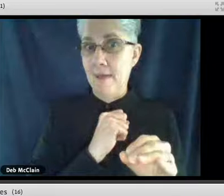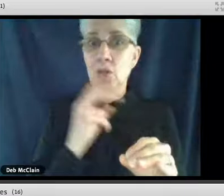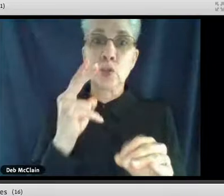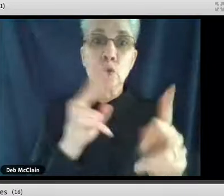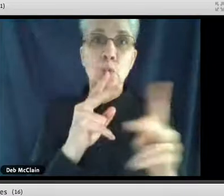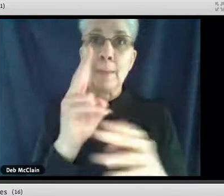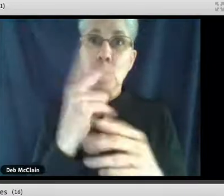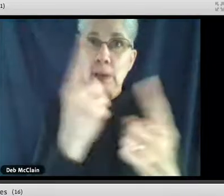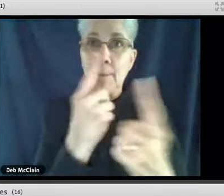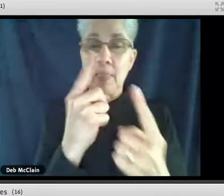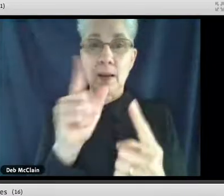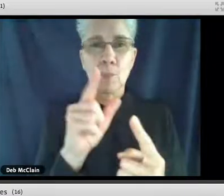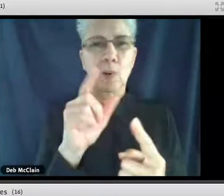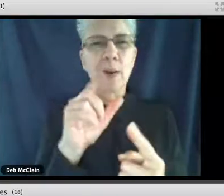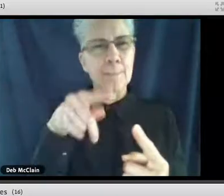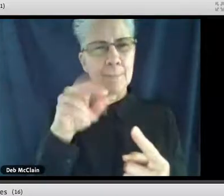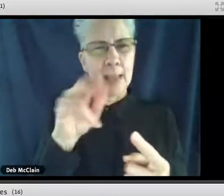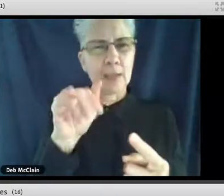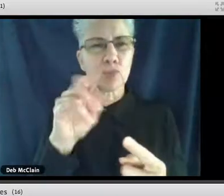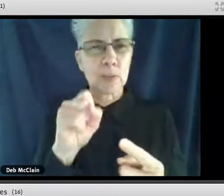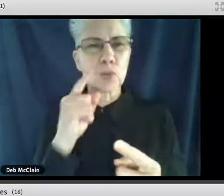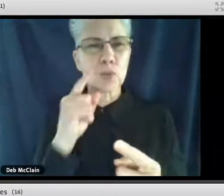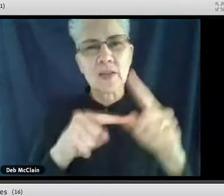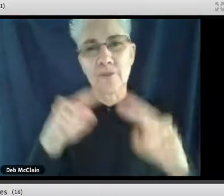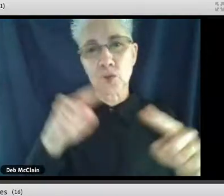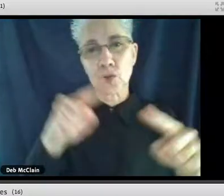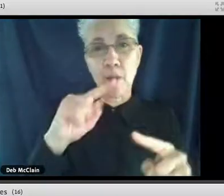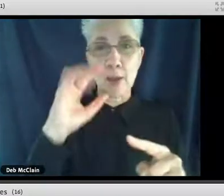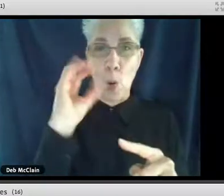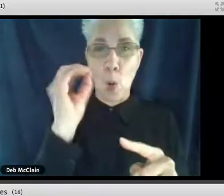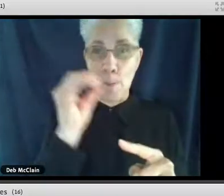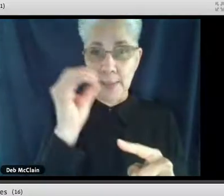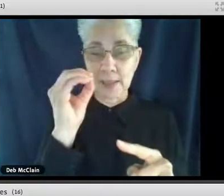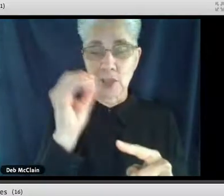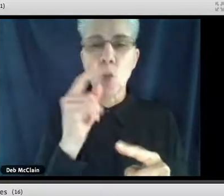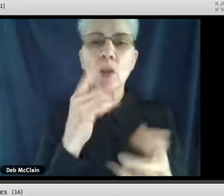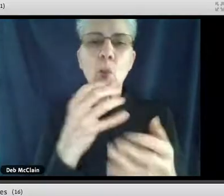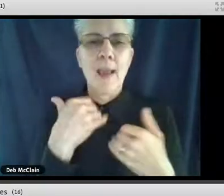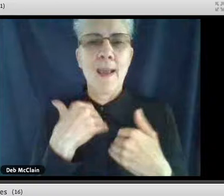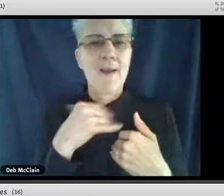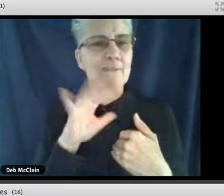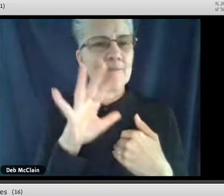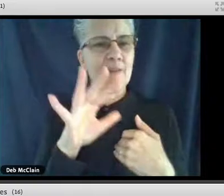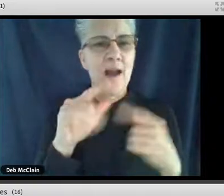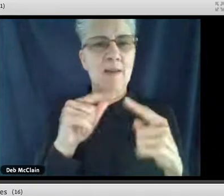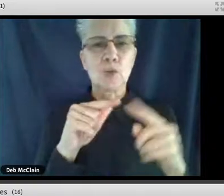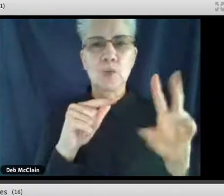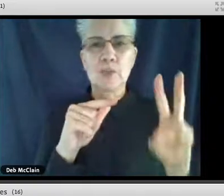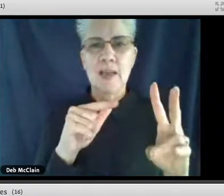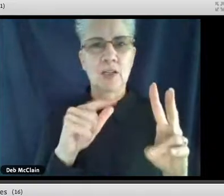something like that to kind of get some diversified opinion. You only want to have five to seven questions or tasks.